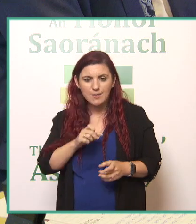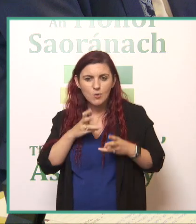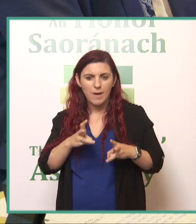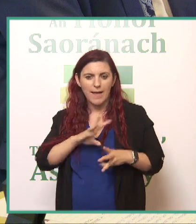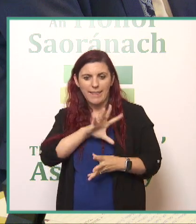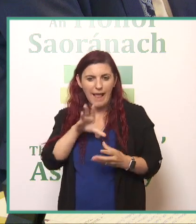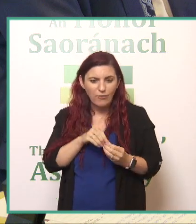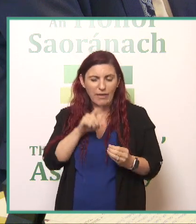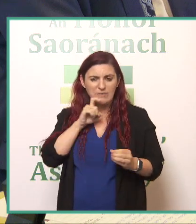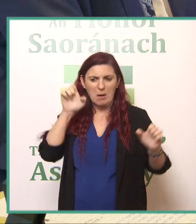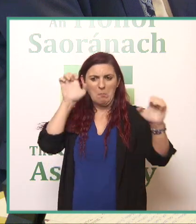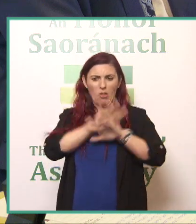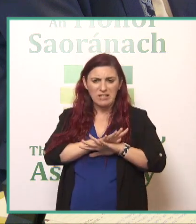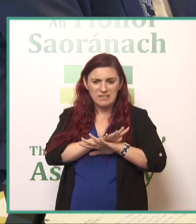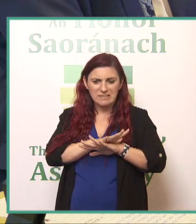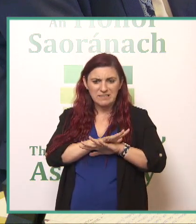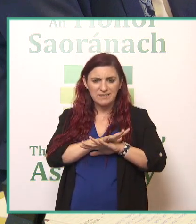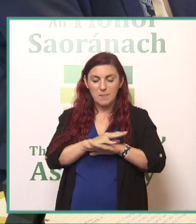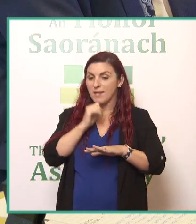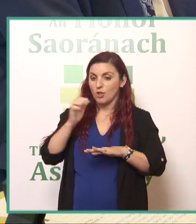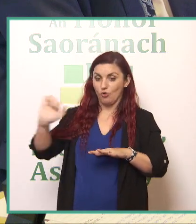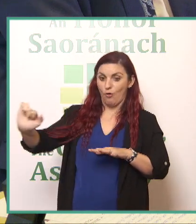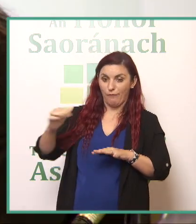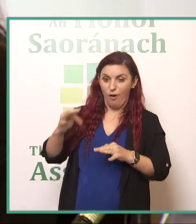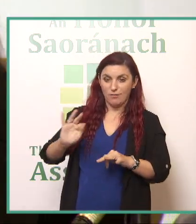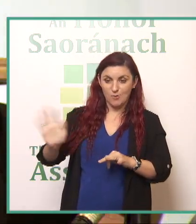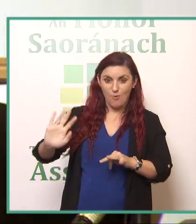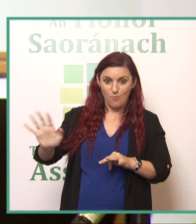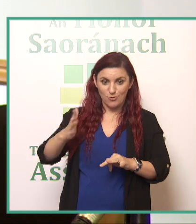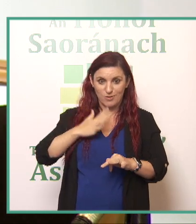muddled yes but that's not your that's not your fault Carla you're telling us the state